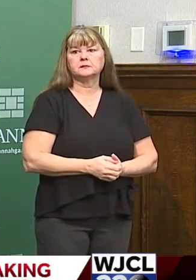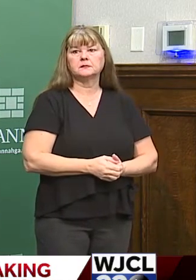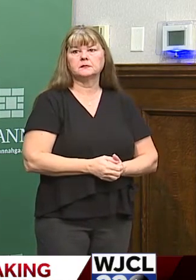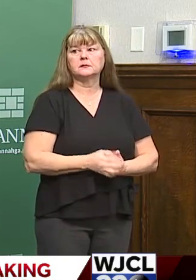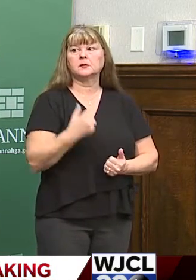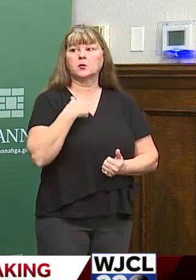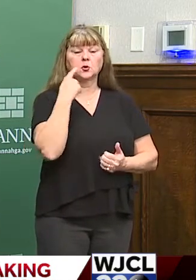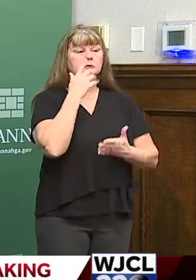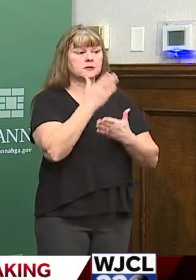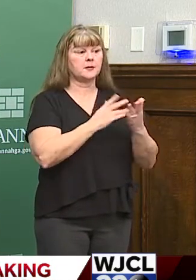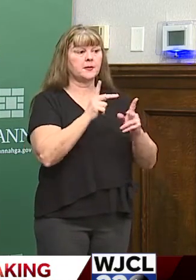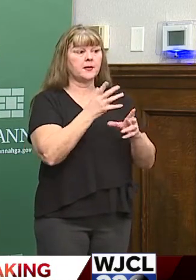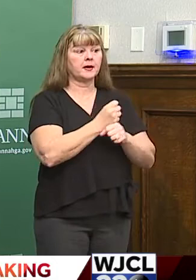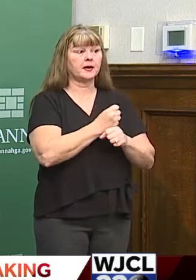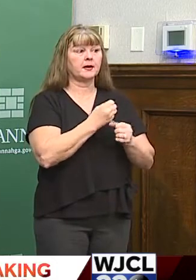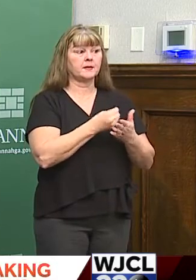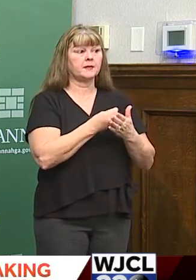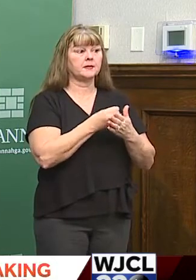SOME TYPE OF REPORT AND TAKE ADVANTAGE OF THAT.